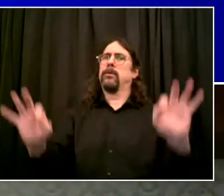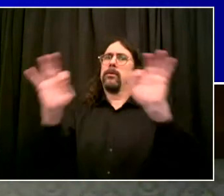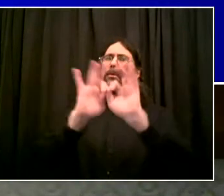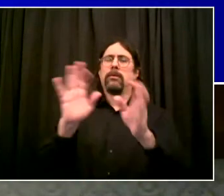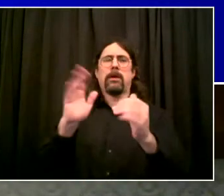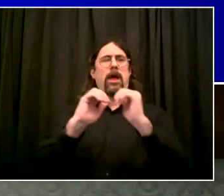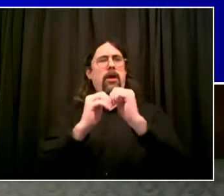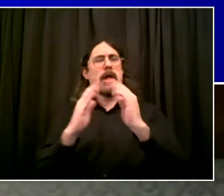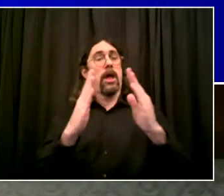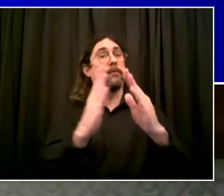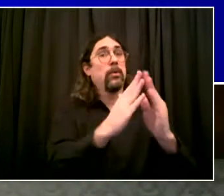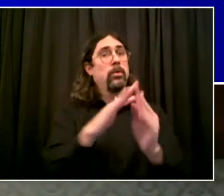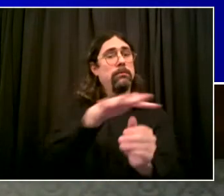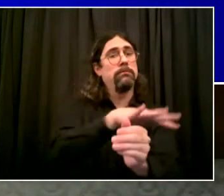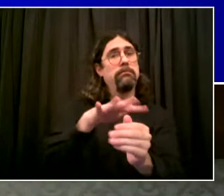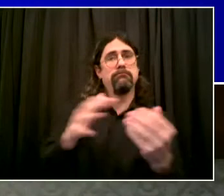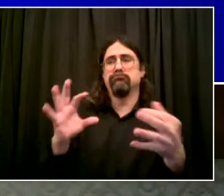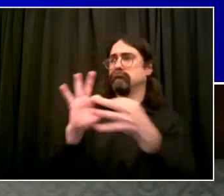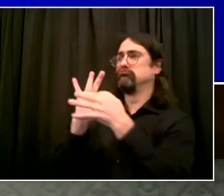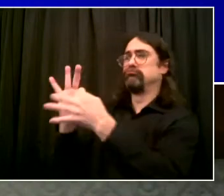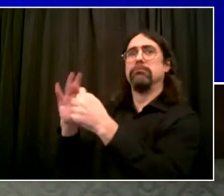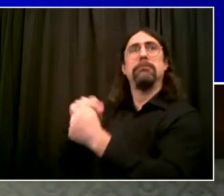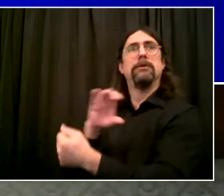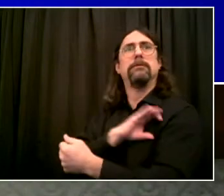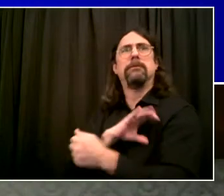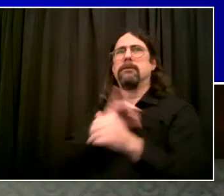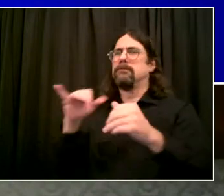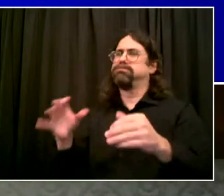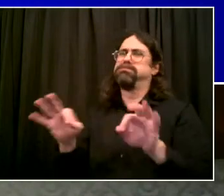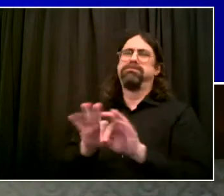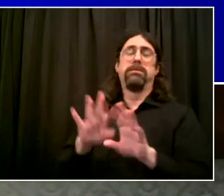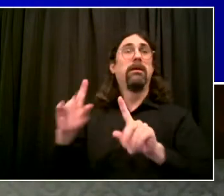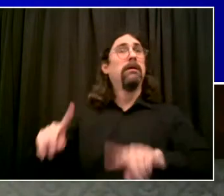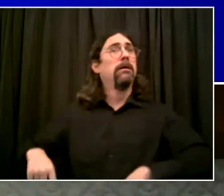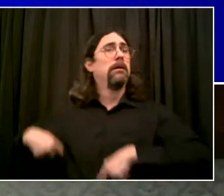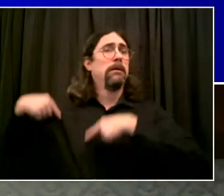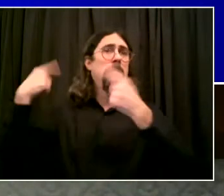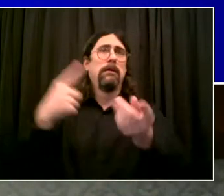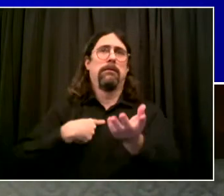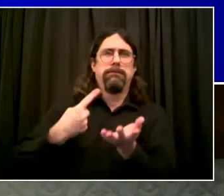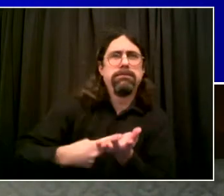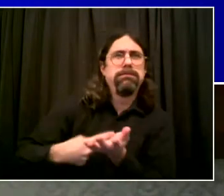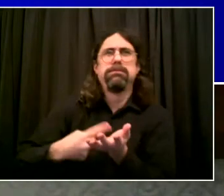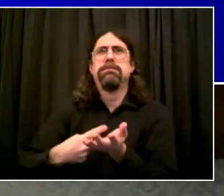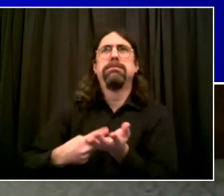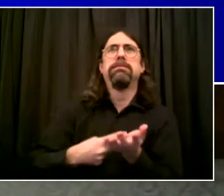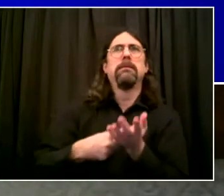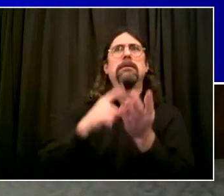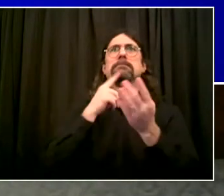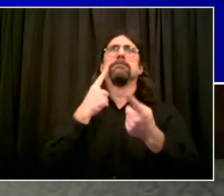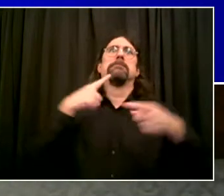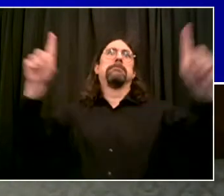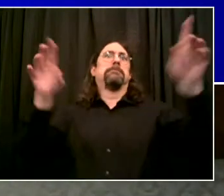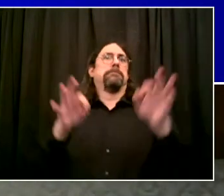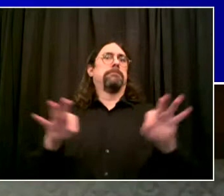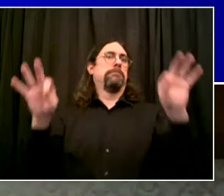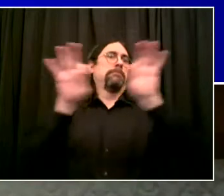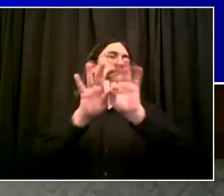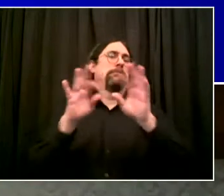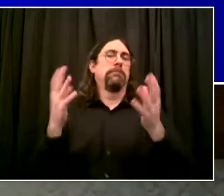THANK YOU MR. MAYOR FOR THIS IMPORTANT ISSUE. ANYTIME WE CAN HAVE A REAL ISDCUSSIIN OABABUTO